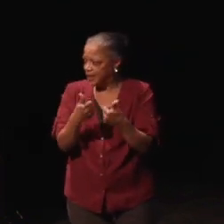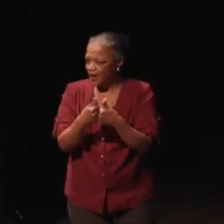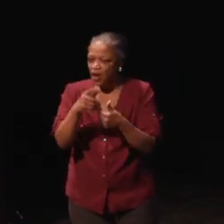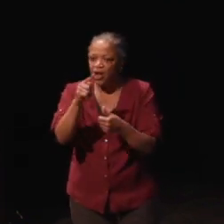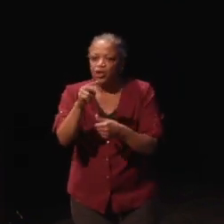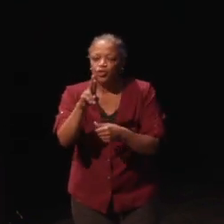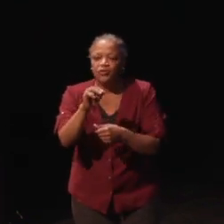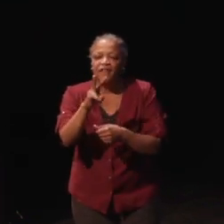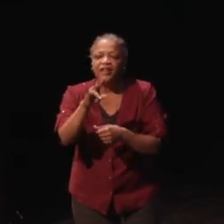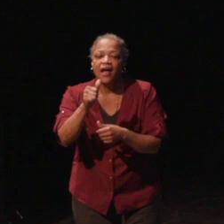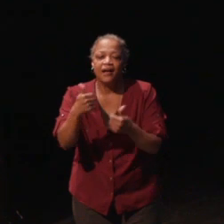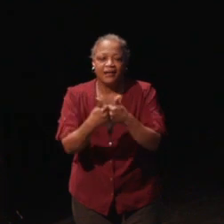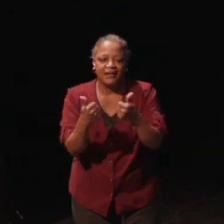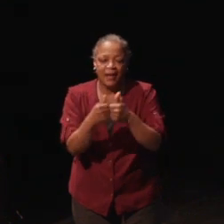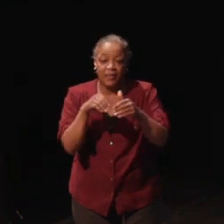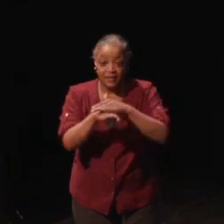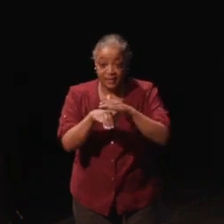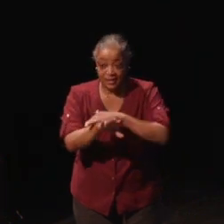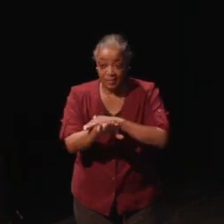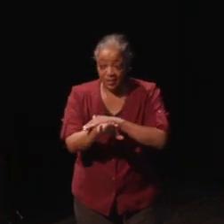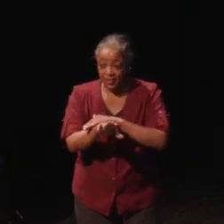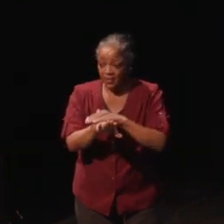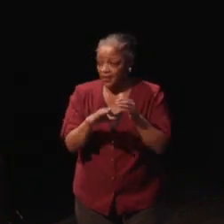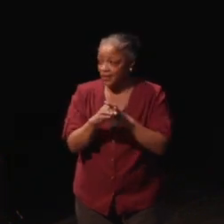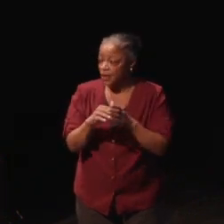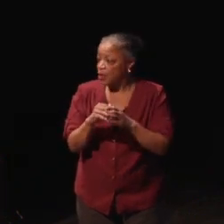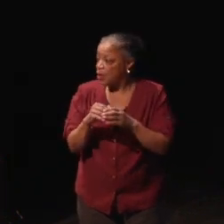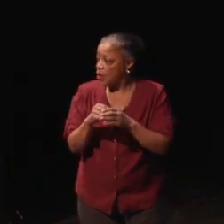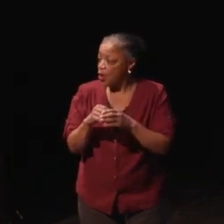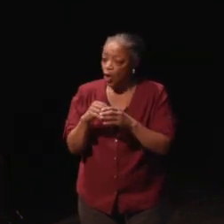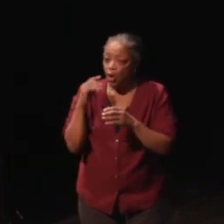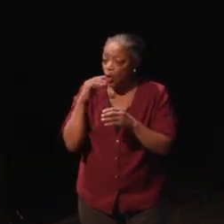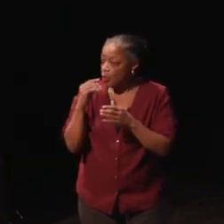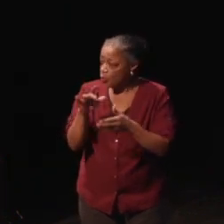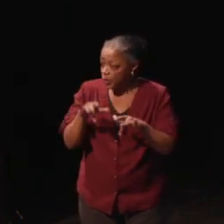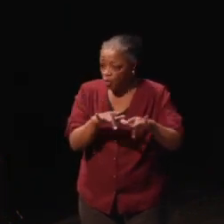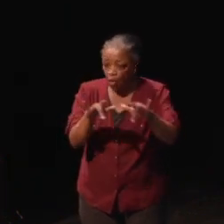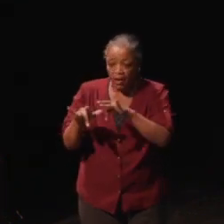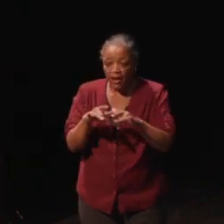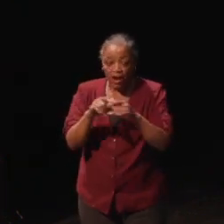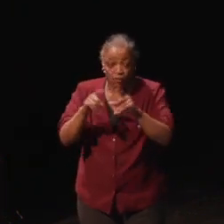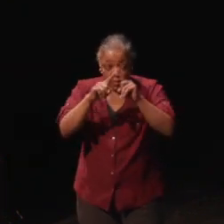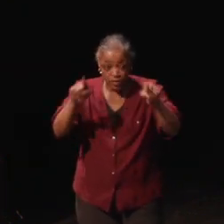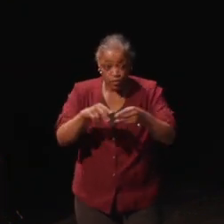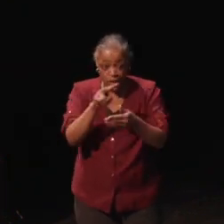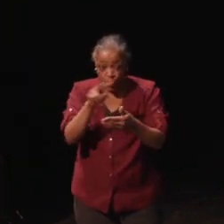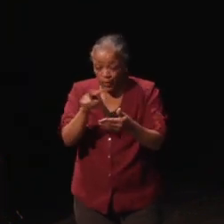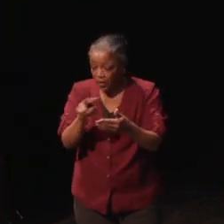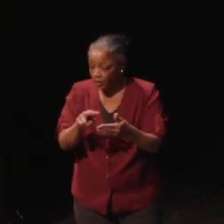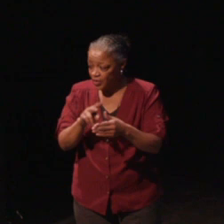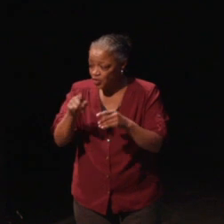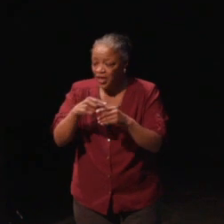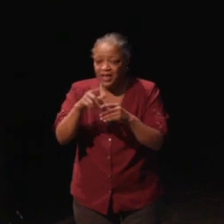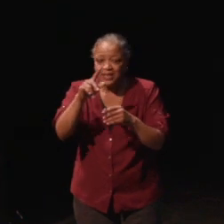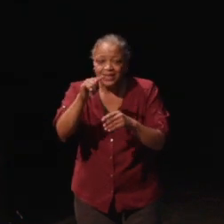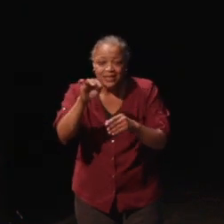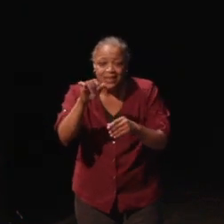to be accessible and here's an audio recording of what the screen reader reads. Just the text that's actually on the screen.